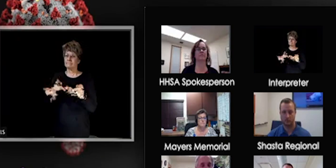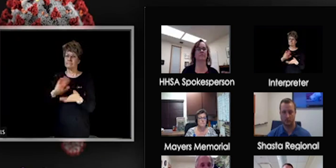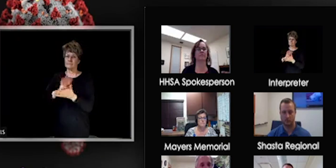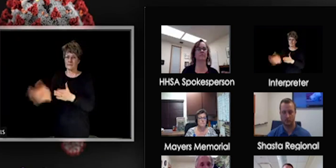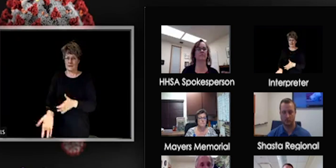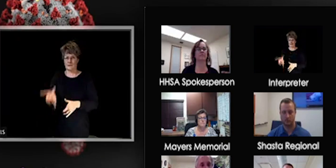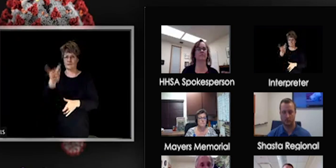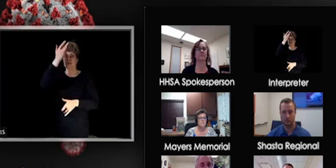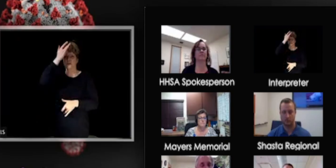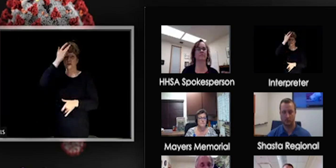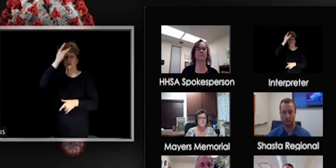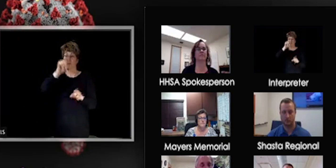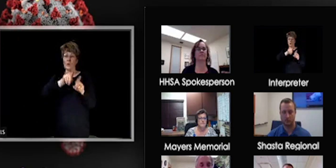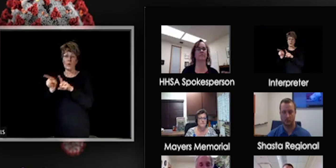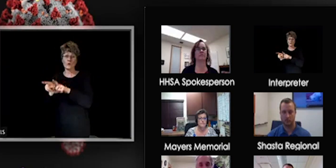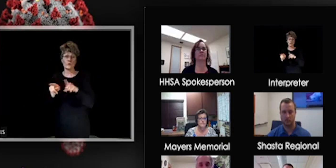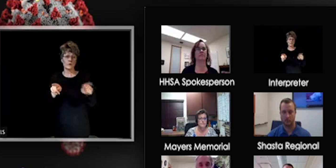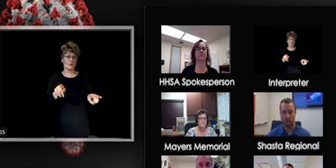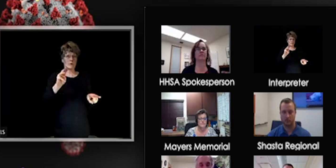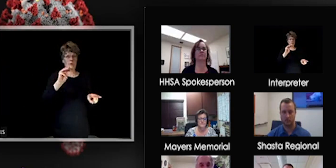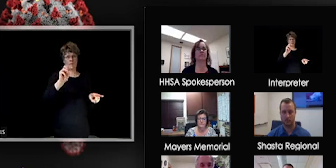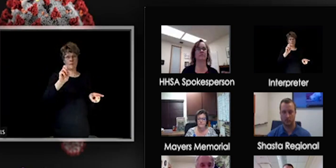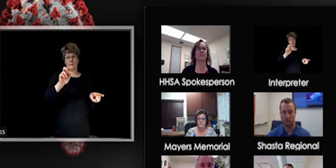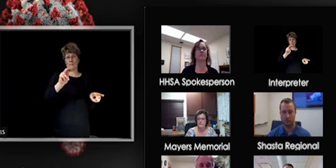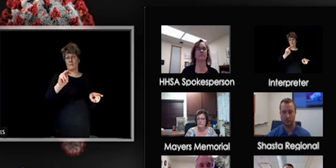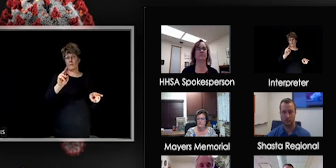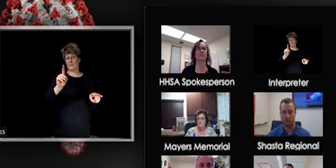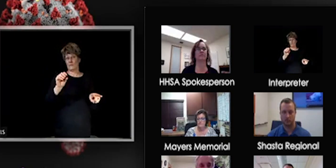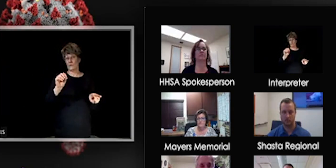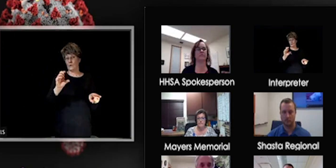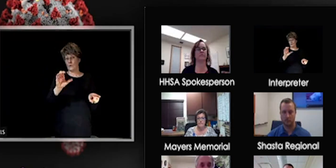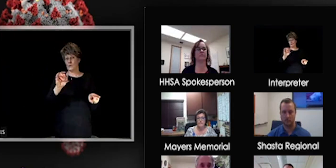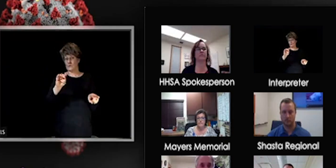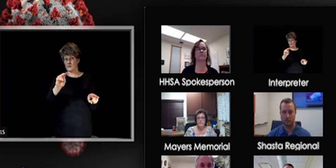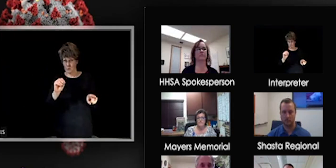that had more cases, I forget the exact number, but I think it was six or nine or something